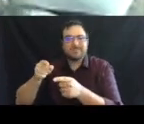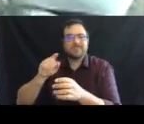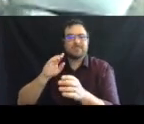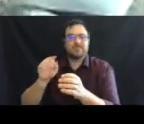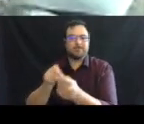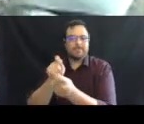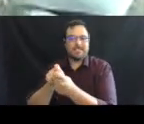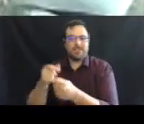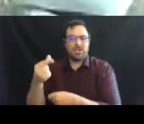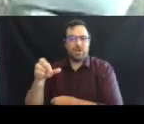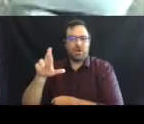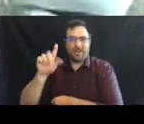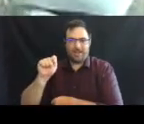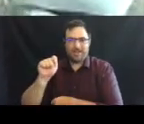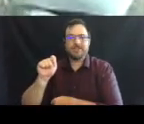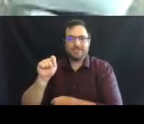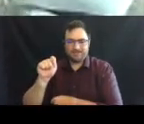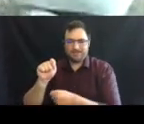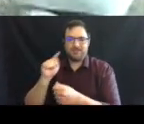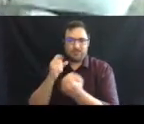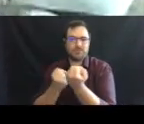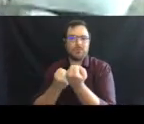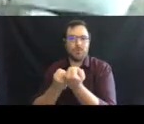and follow-up. So early hearing detection and intervention.